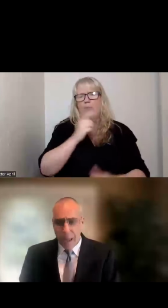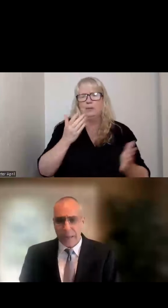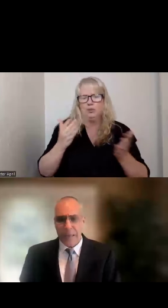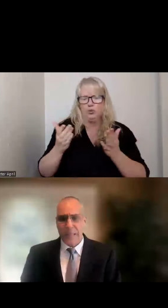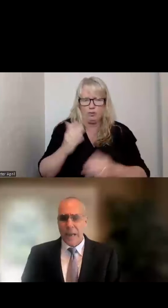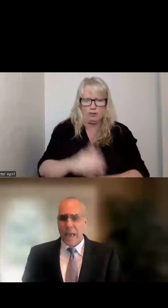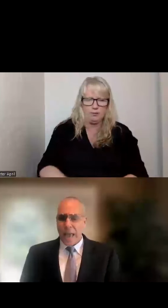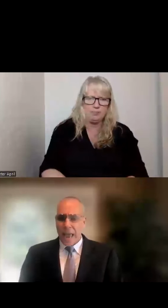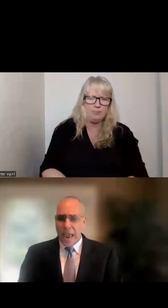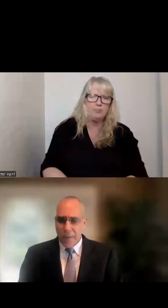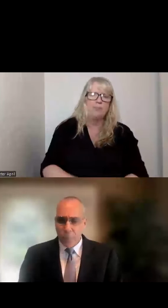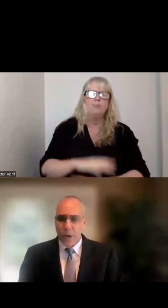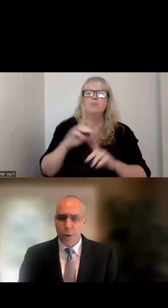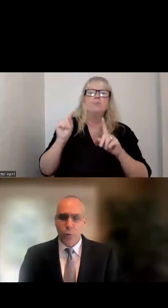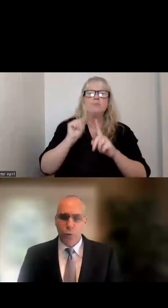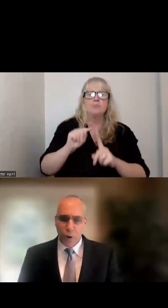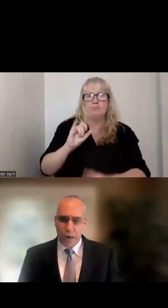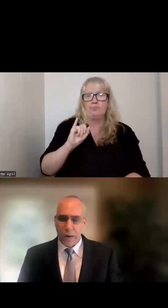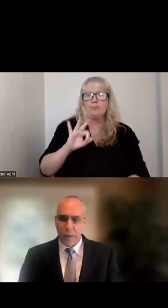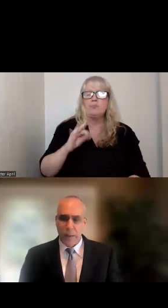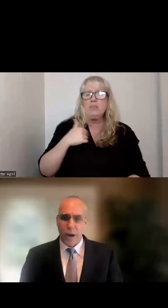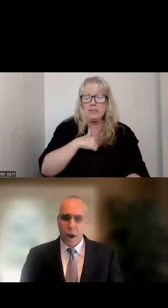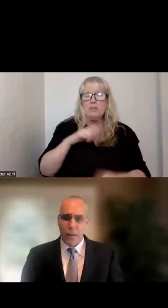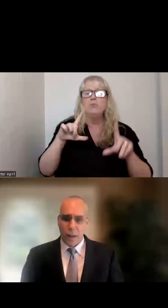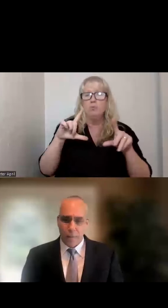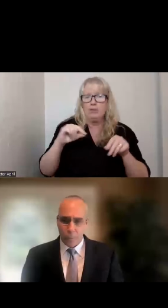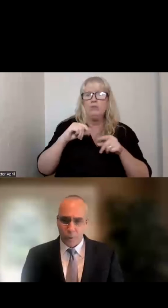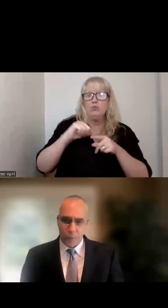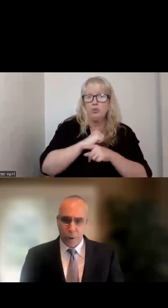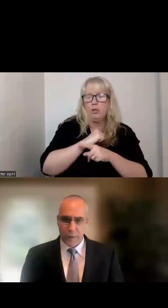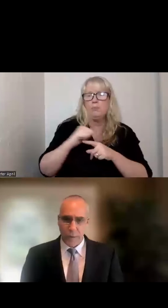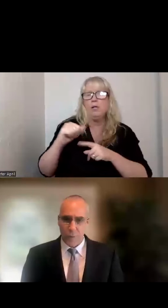GETTING BACK TO THIS, IF WE DO TRAIN THE NON-LAW ENFORCEMENT